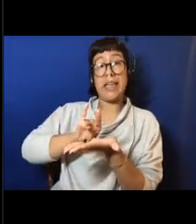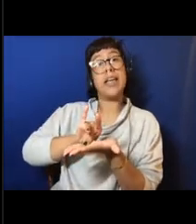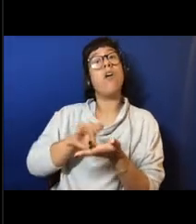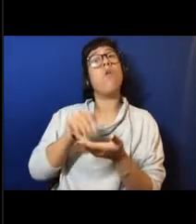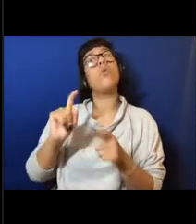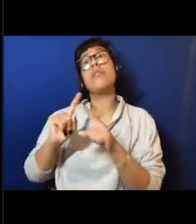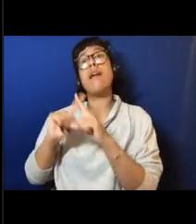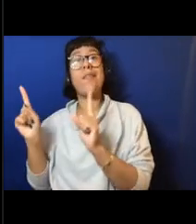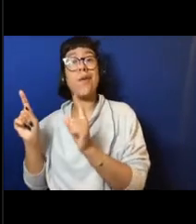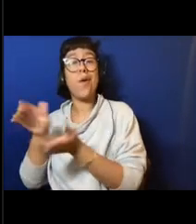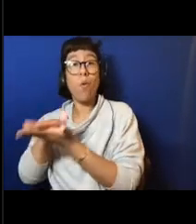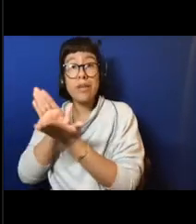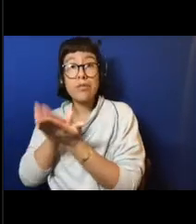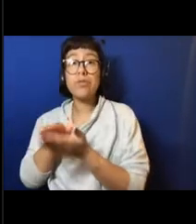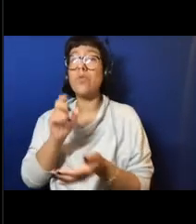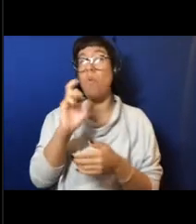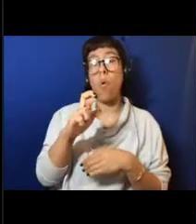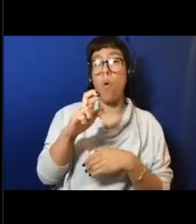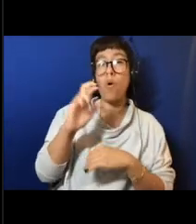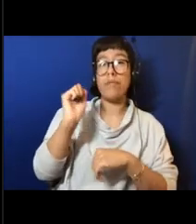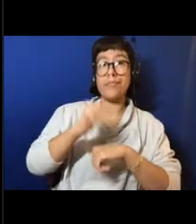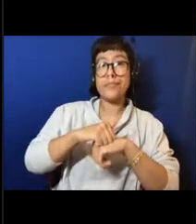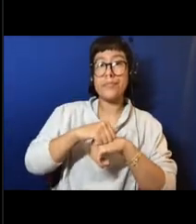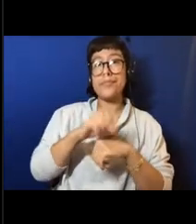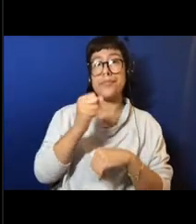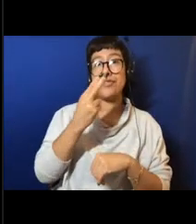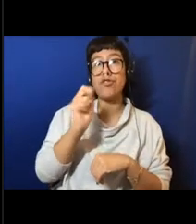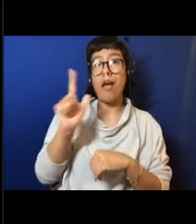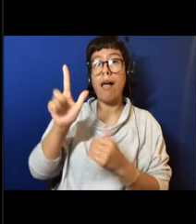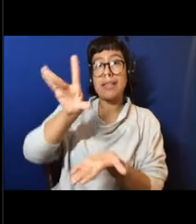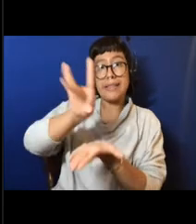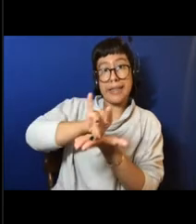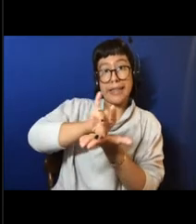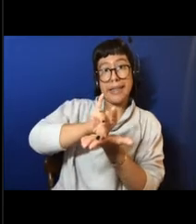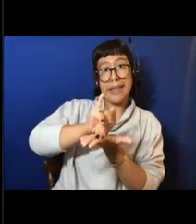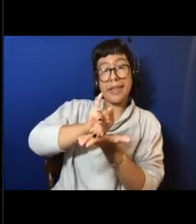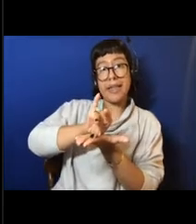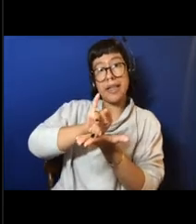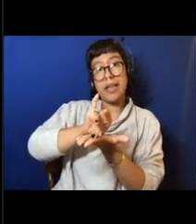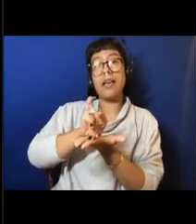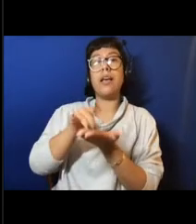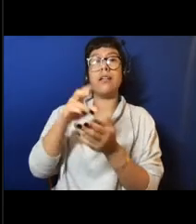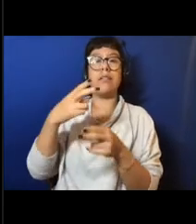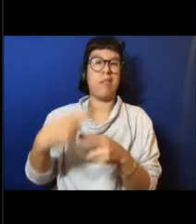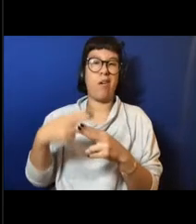or to other shells, they are called spat. So I'm going to stop this.